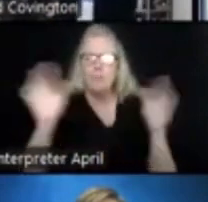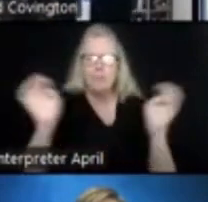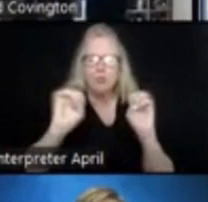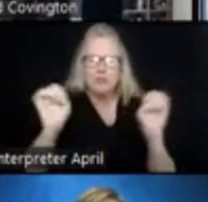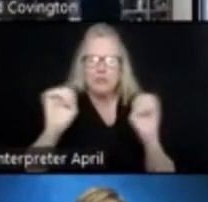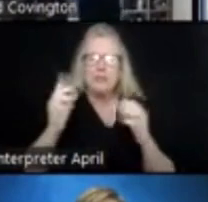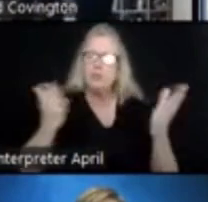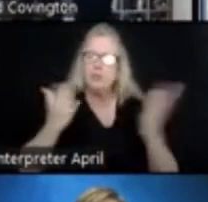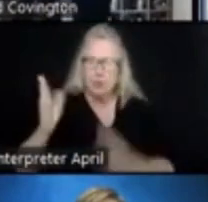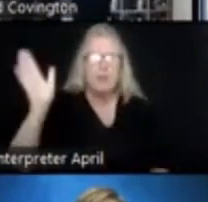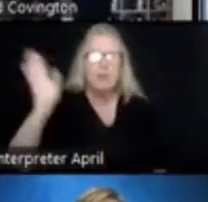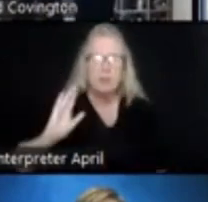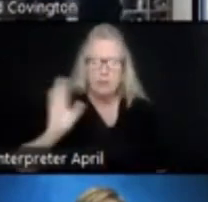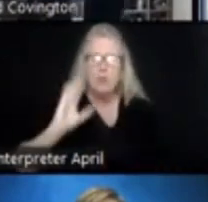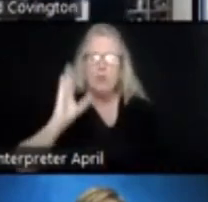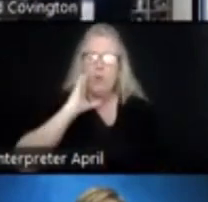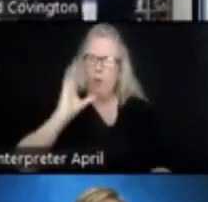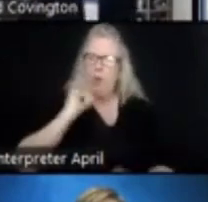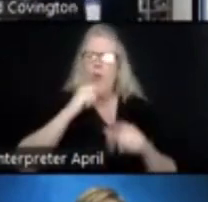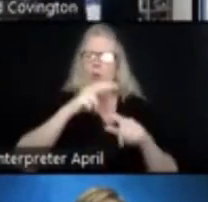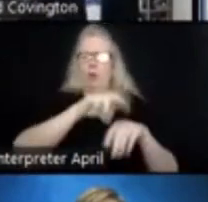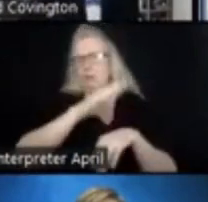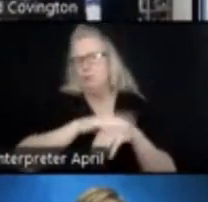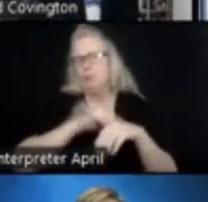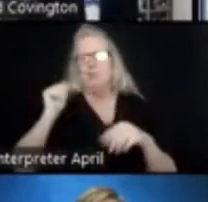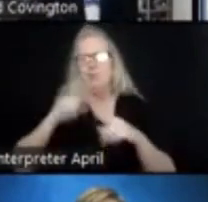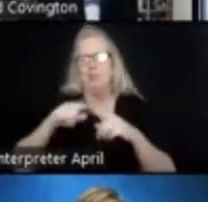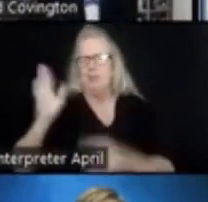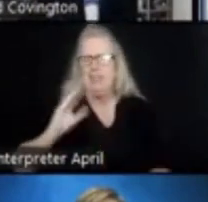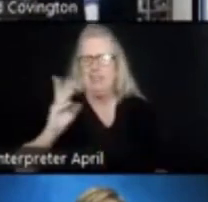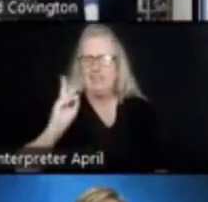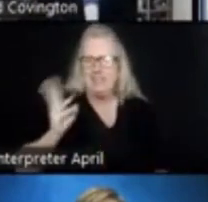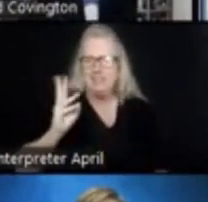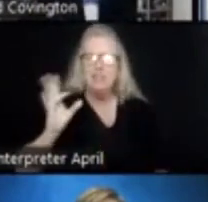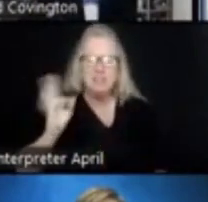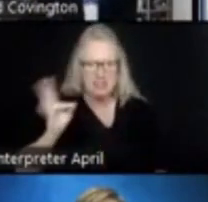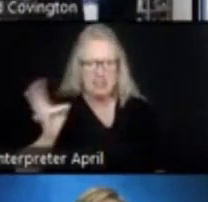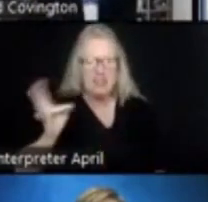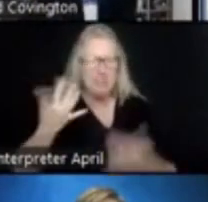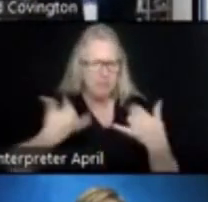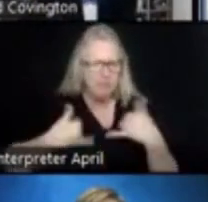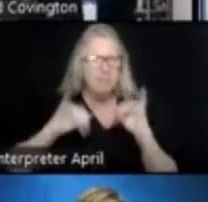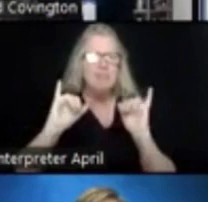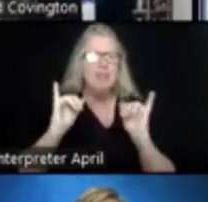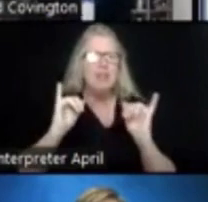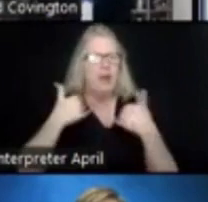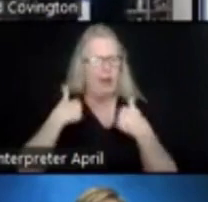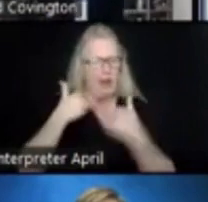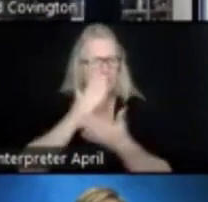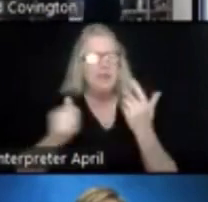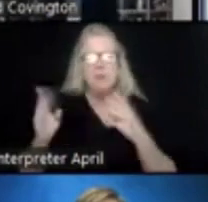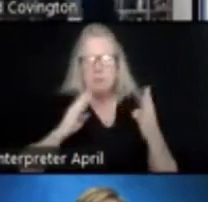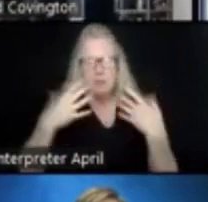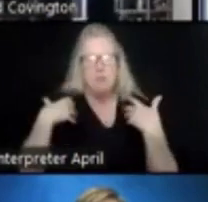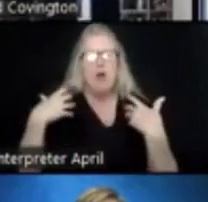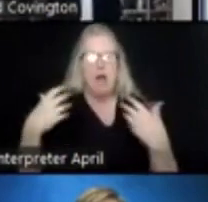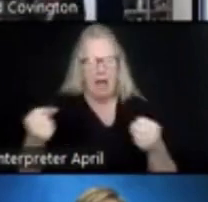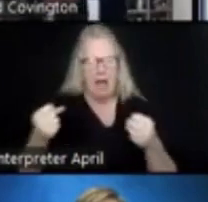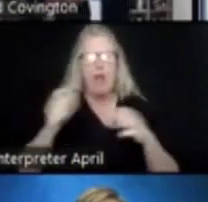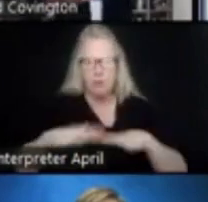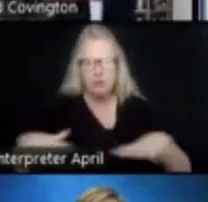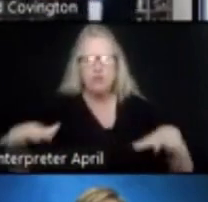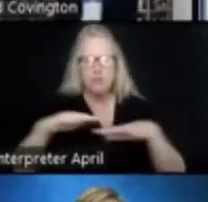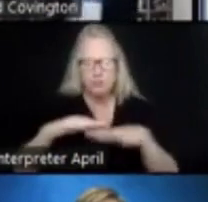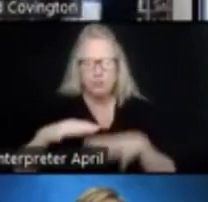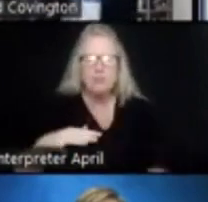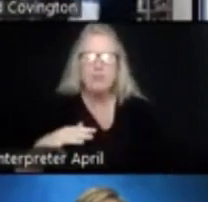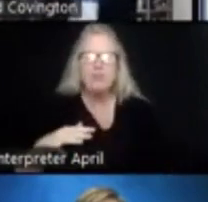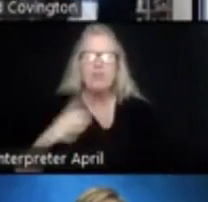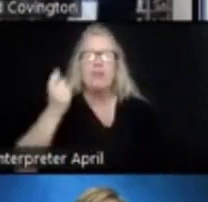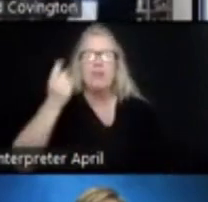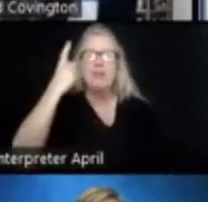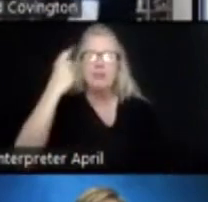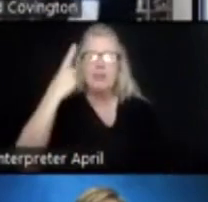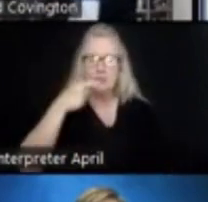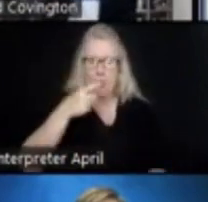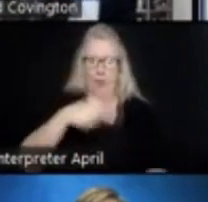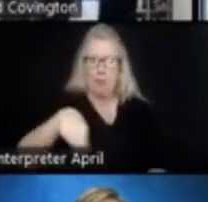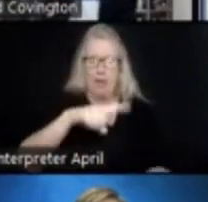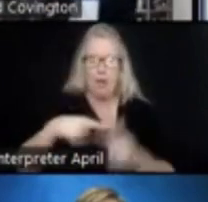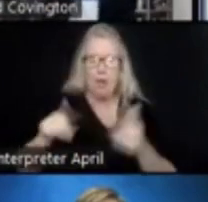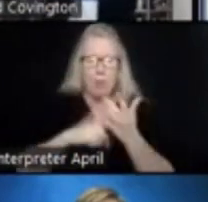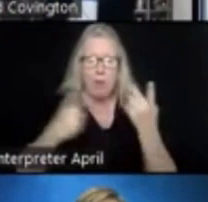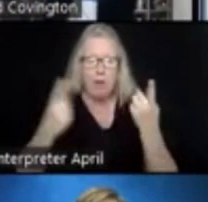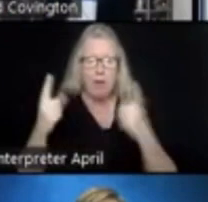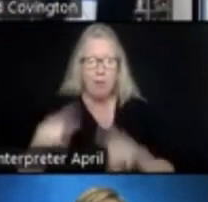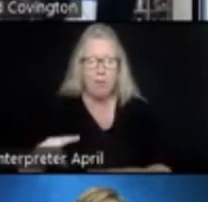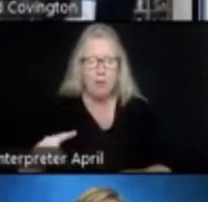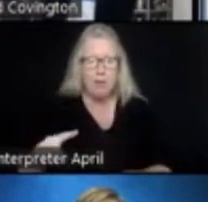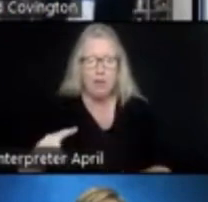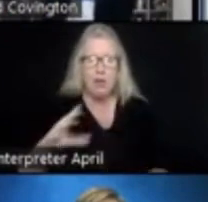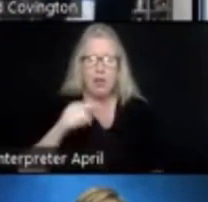USED TO BE DEPLOYED BACK IN THE 60S AND 70S AND WHAT THAT DOES TO